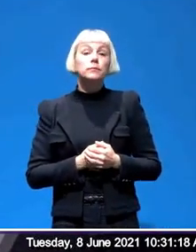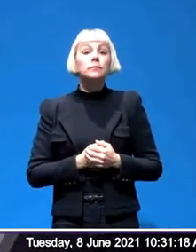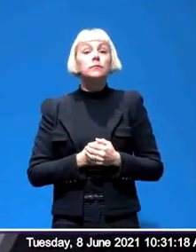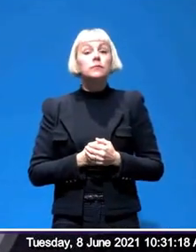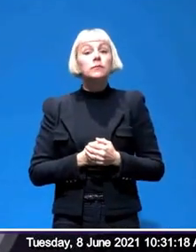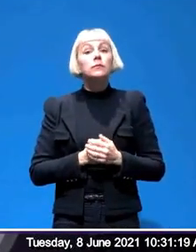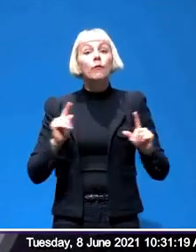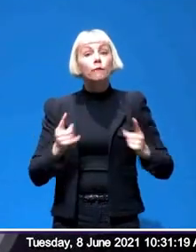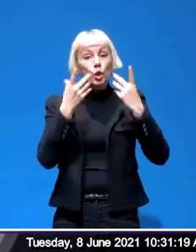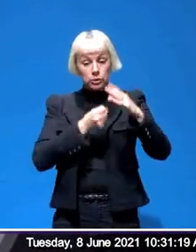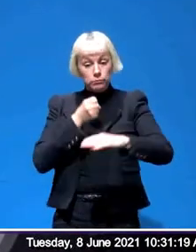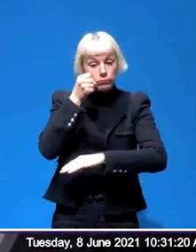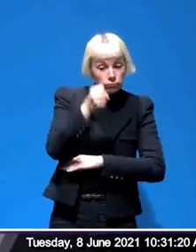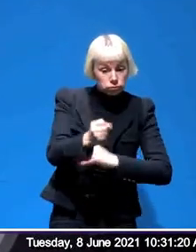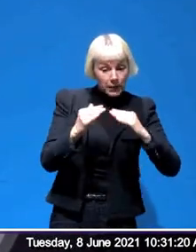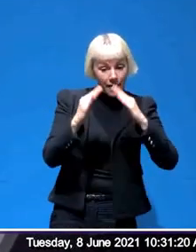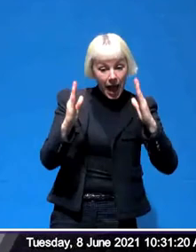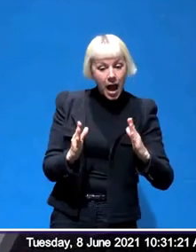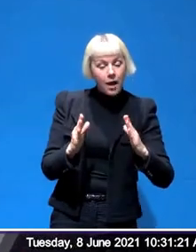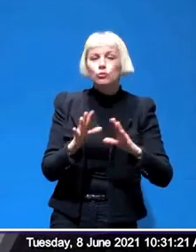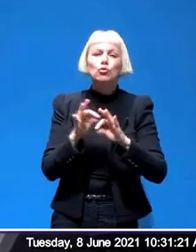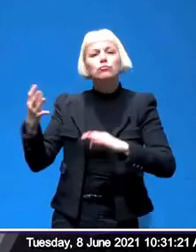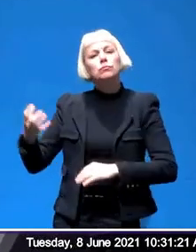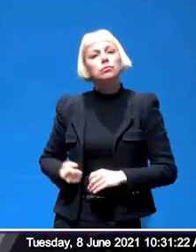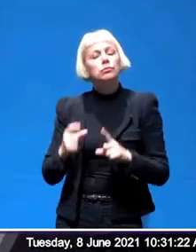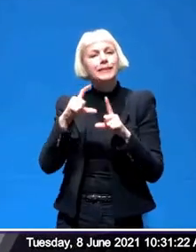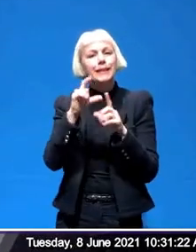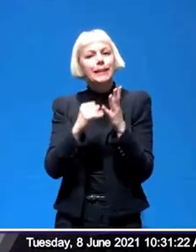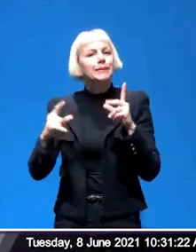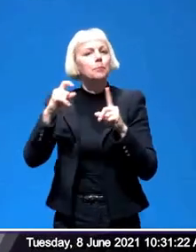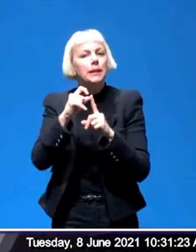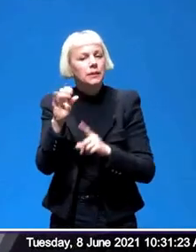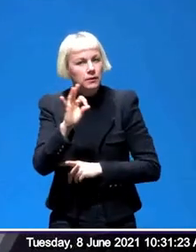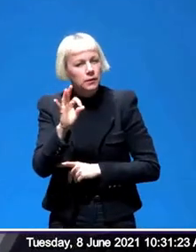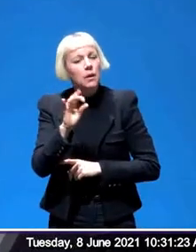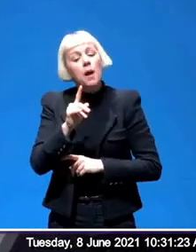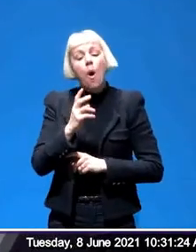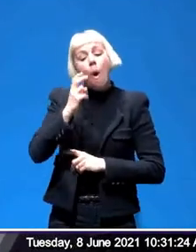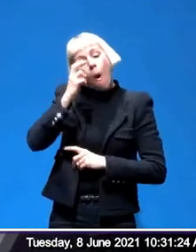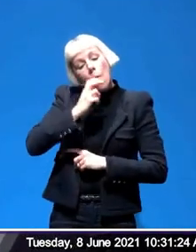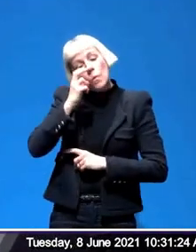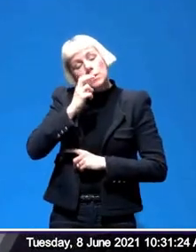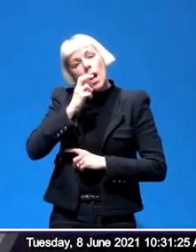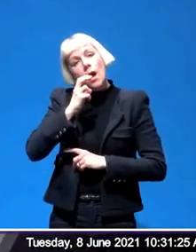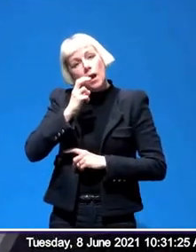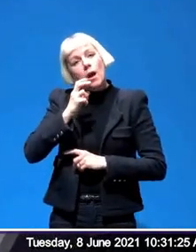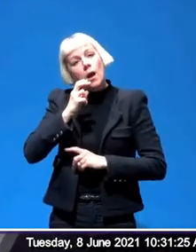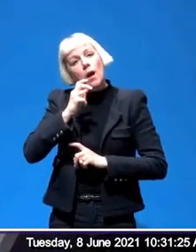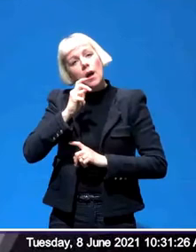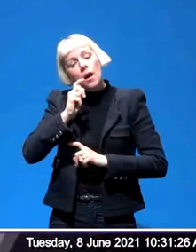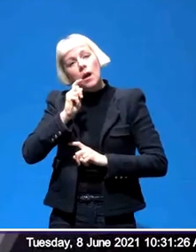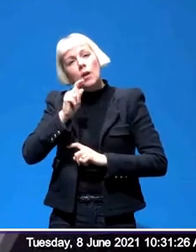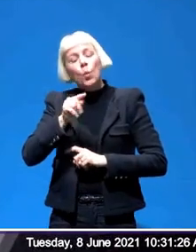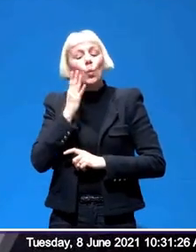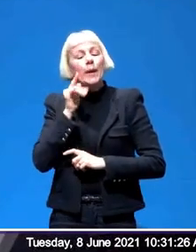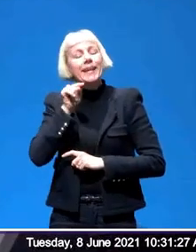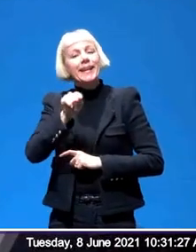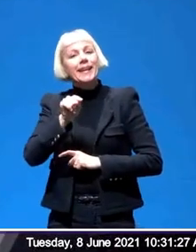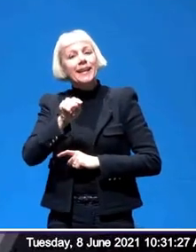Support Pension but as he got older and when he did become --- when he did